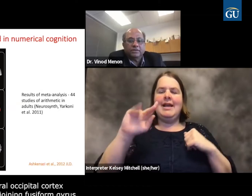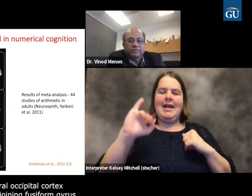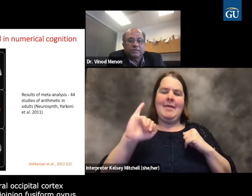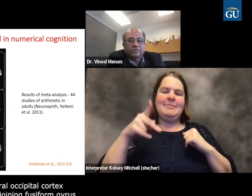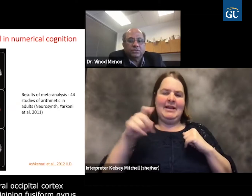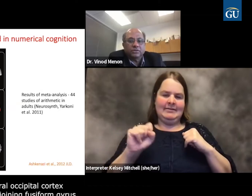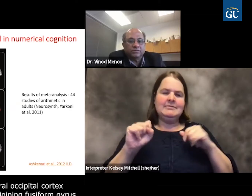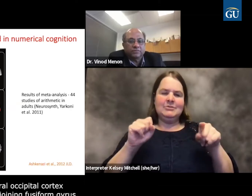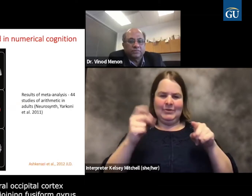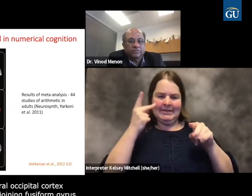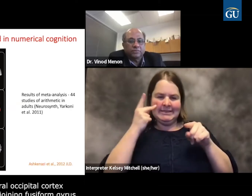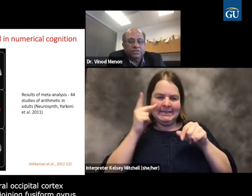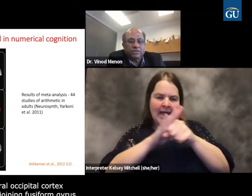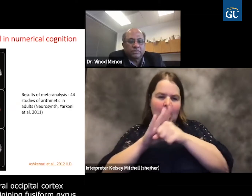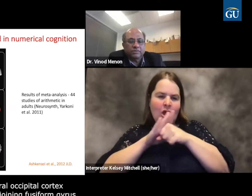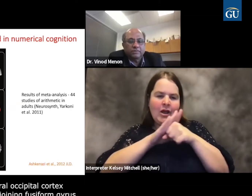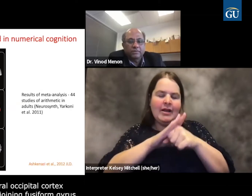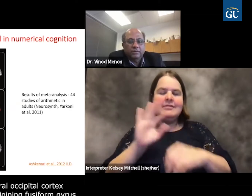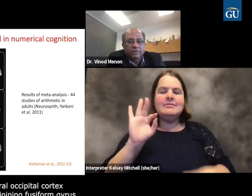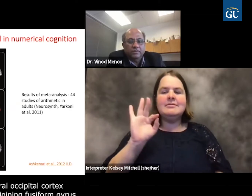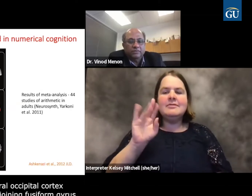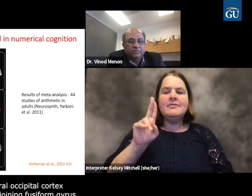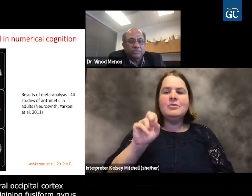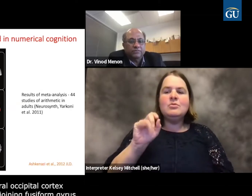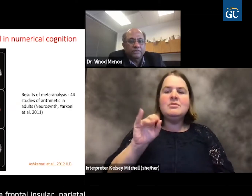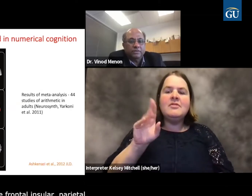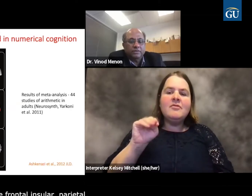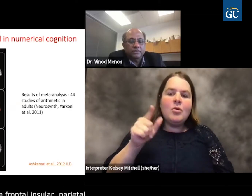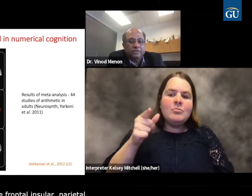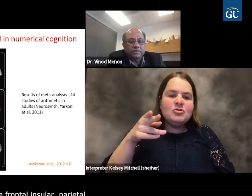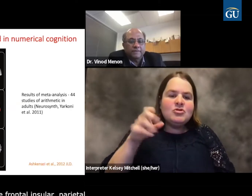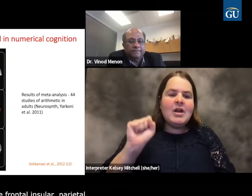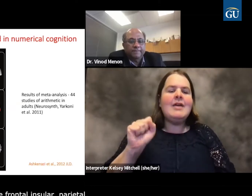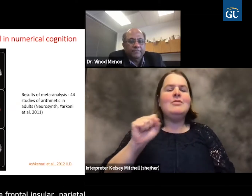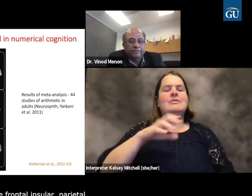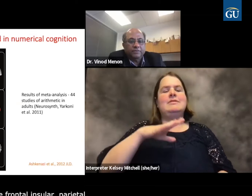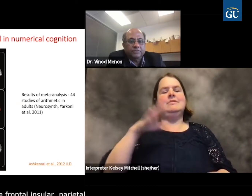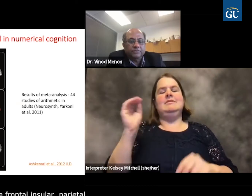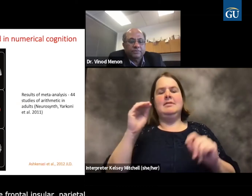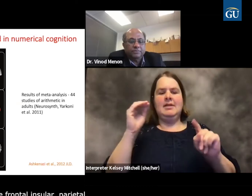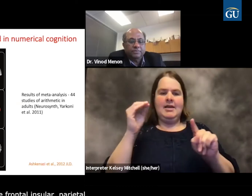occipital cardiacs and the adjoining